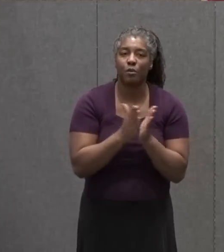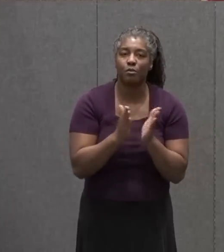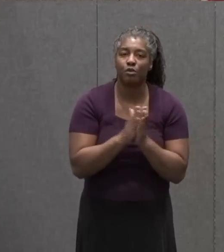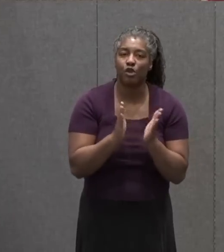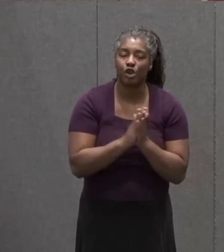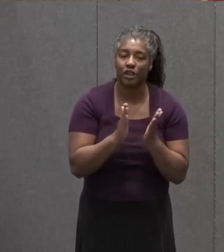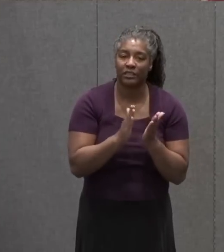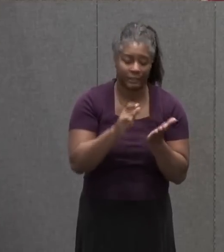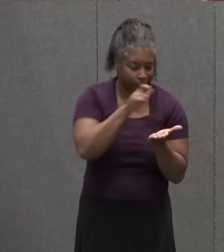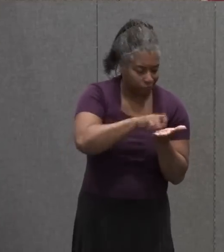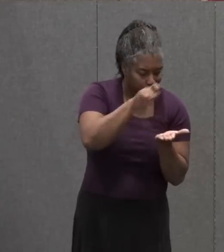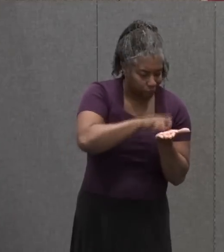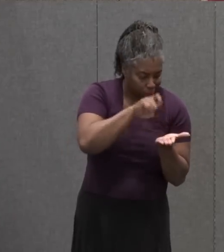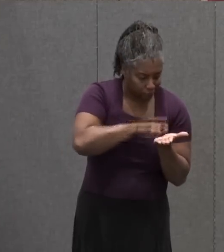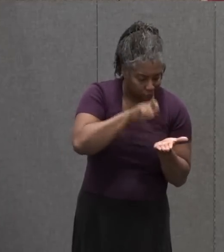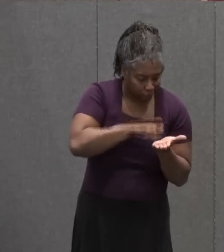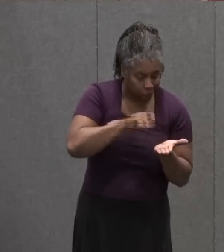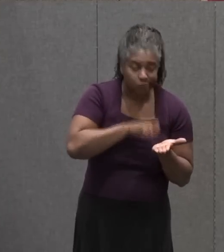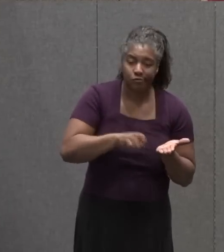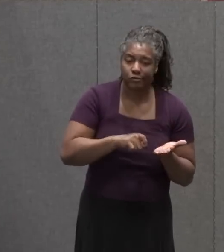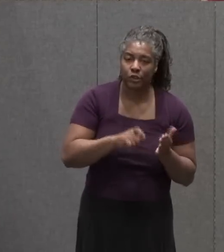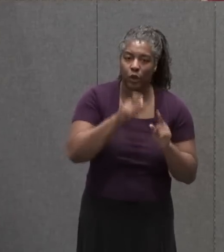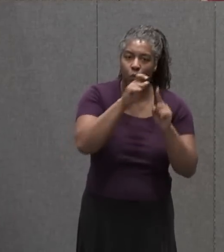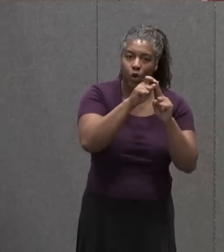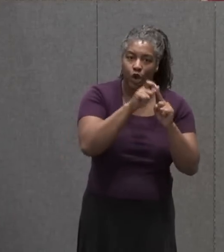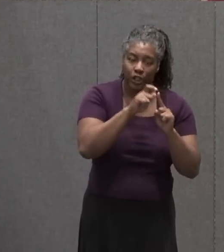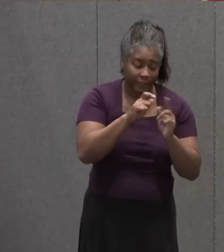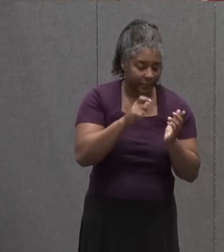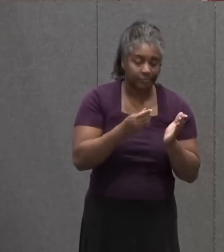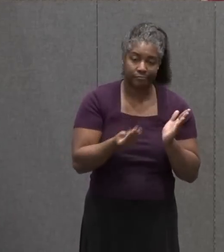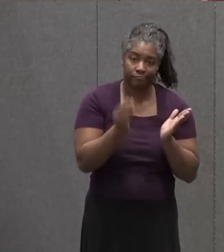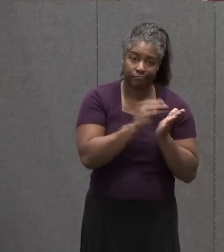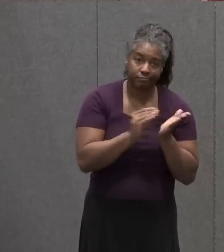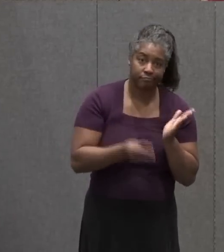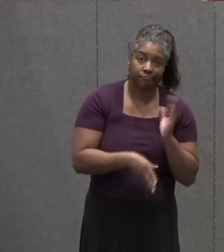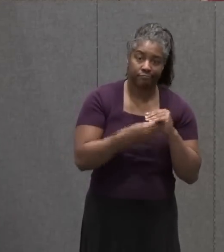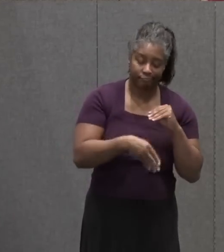Jerome's collections grew. He began organizing them.